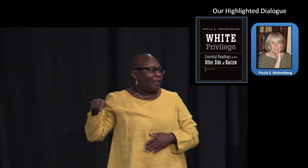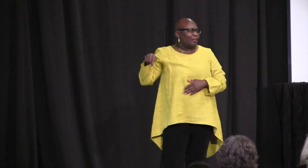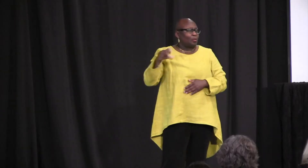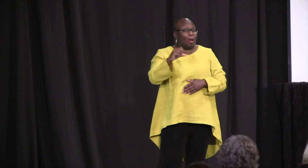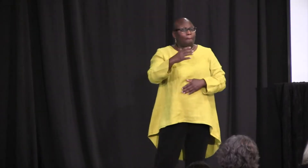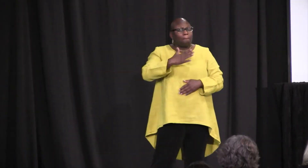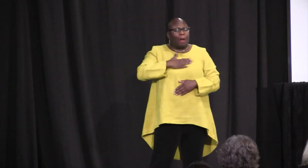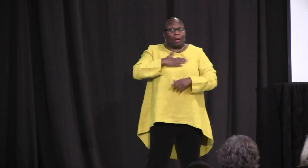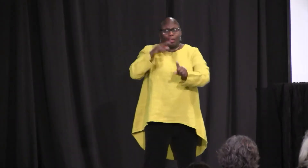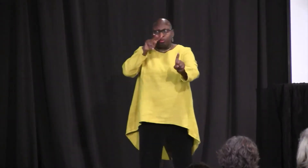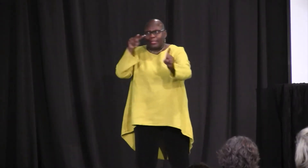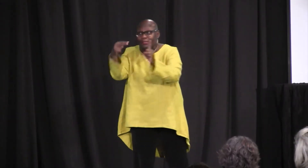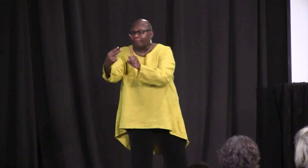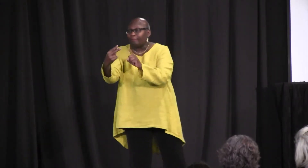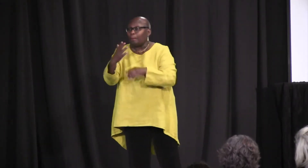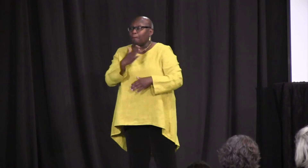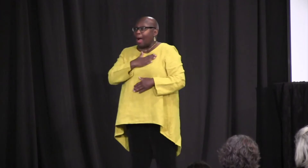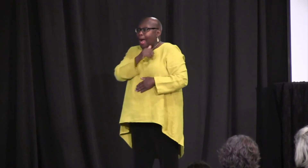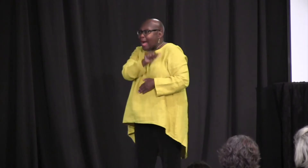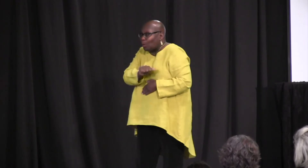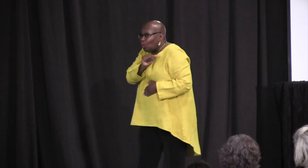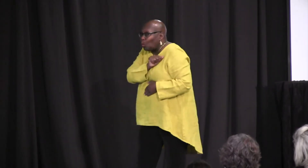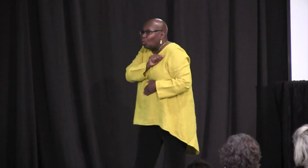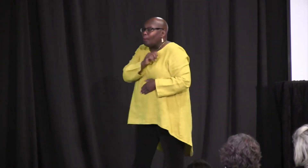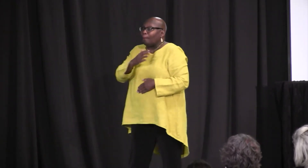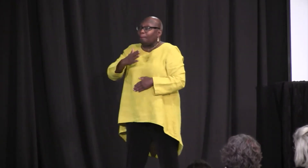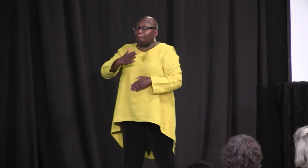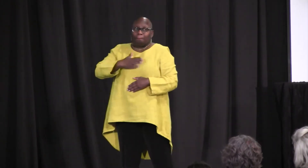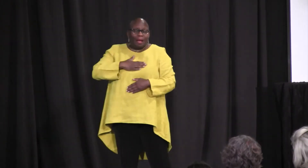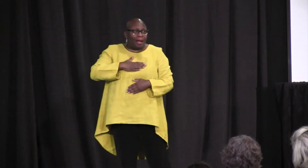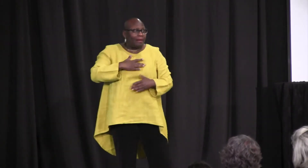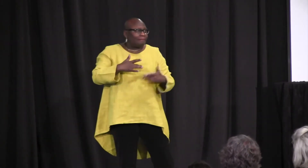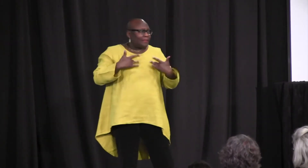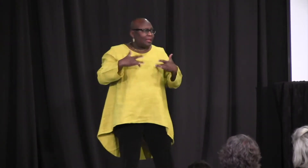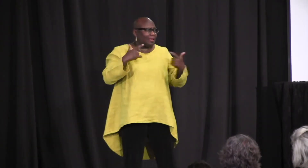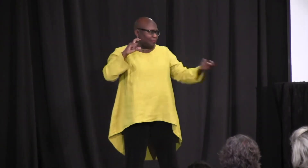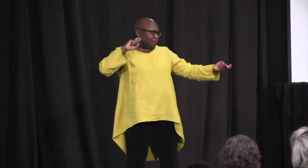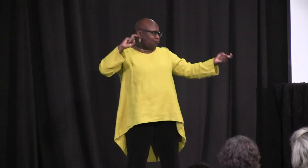specialist in this field who is black. Amy could see quite clearly we need